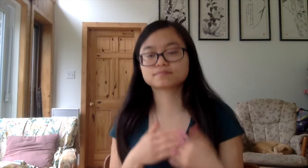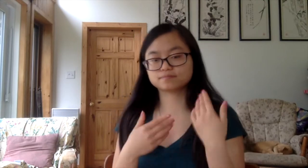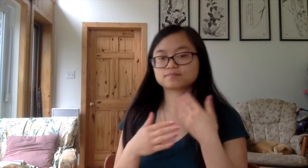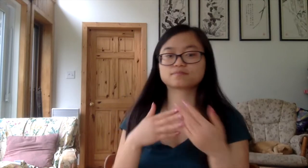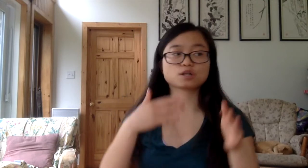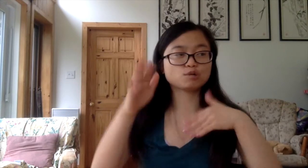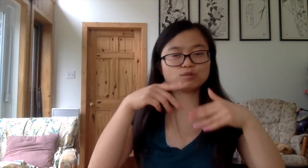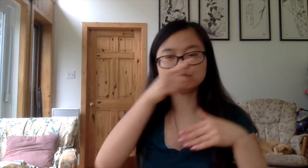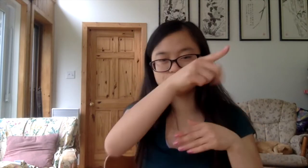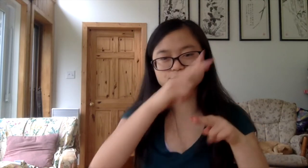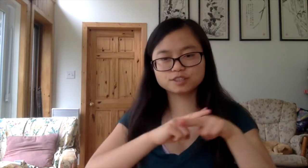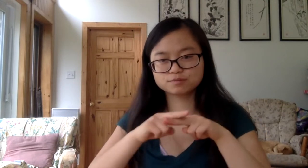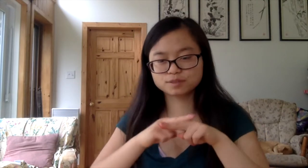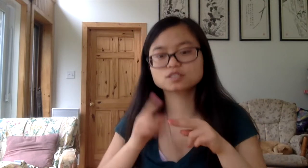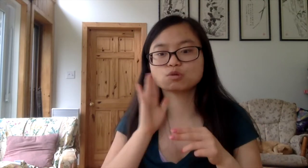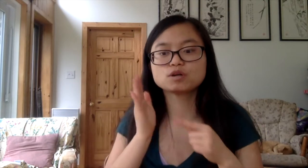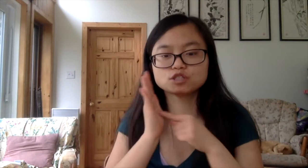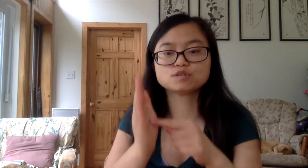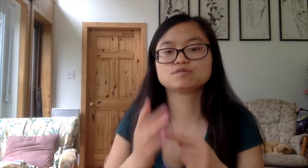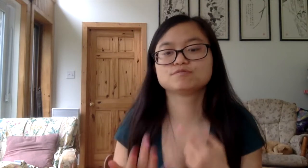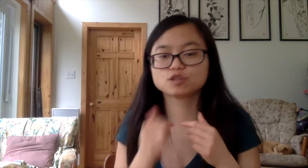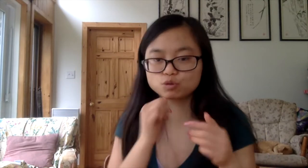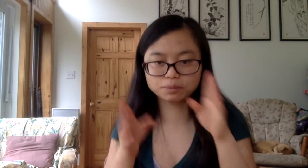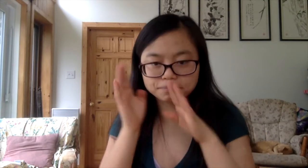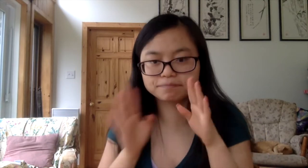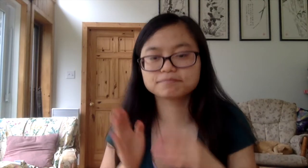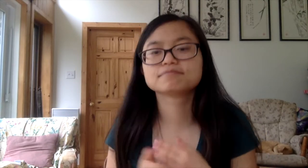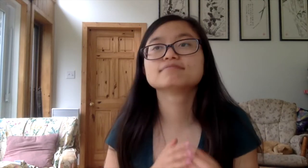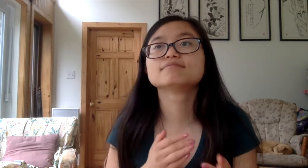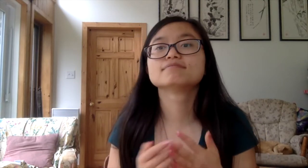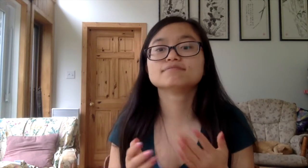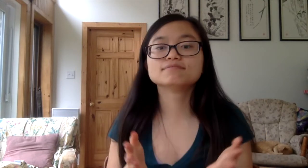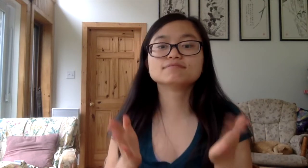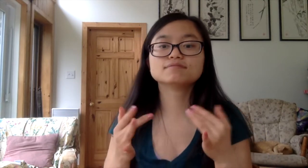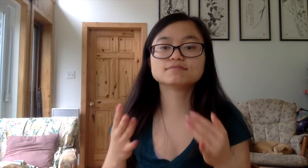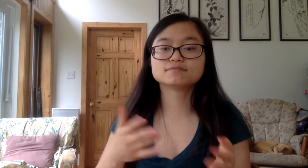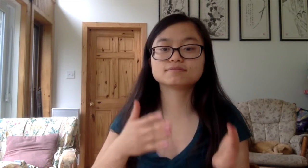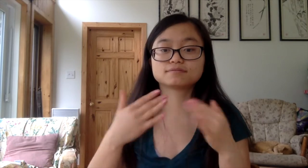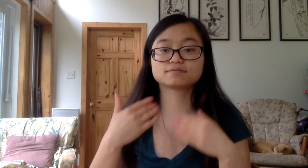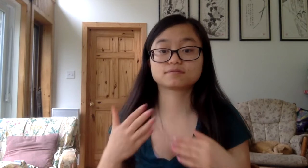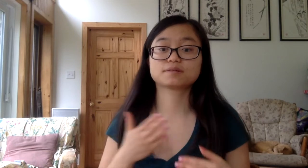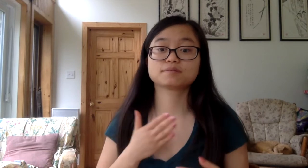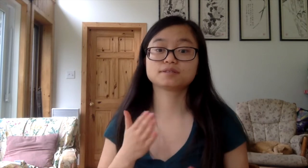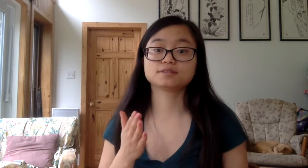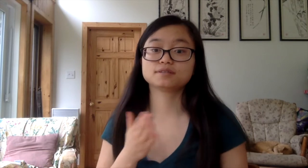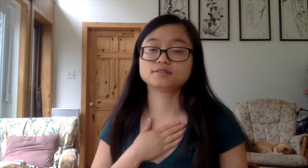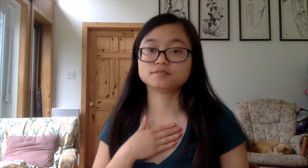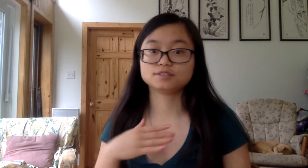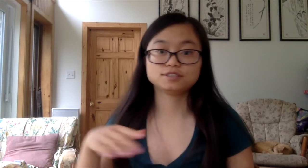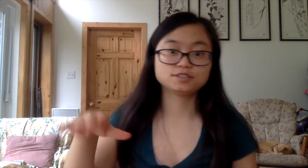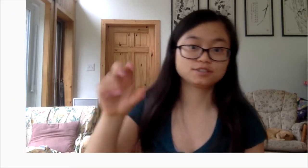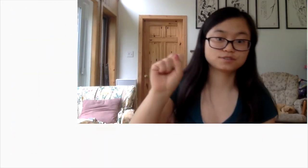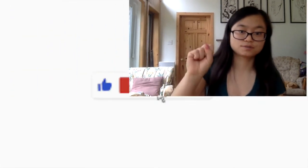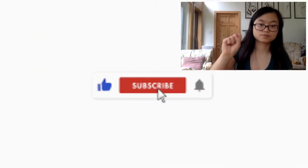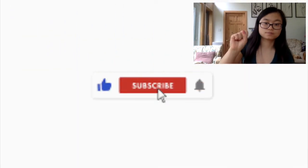Whatever, I went to walk to the train. I will show you don't worry about it.